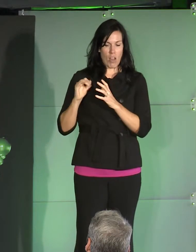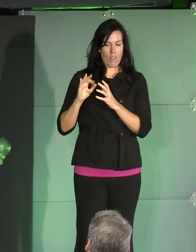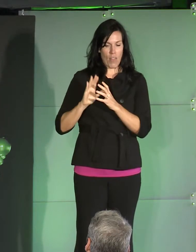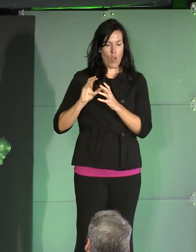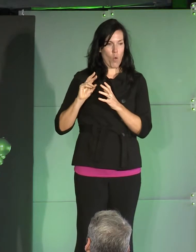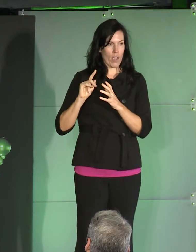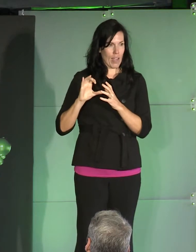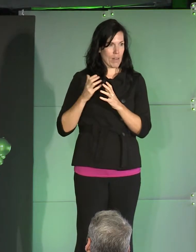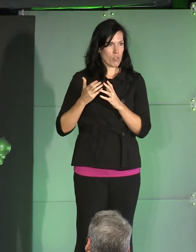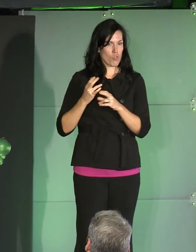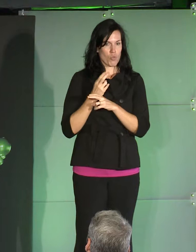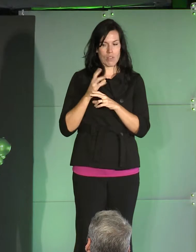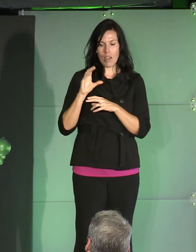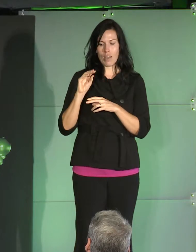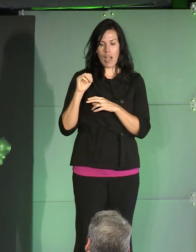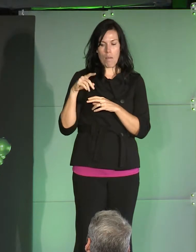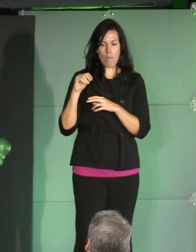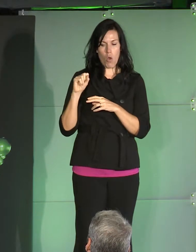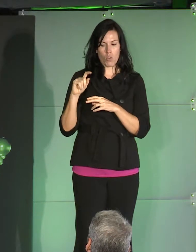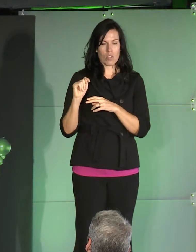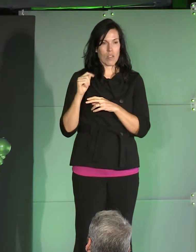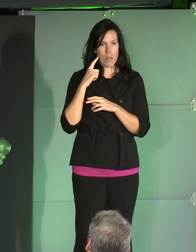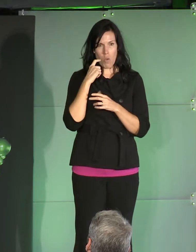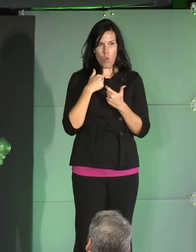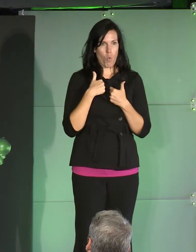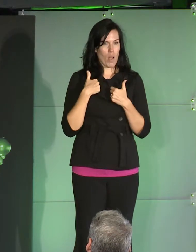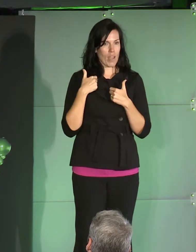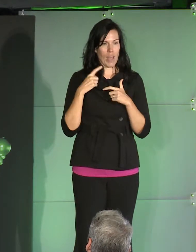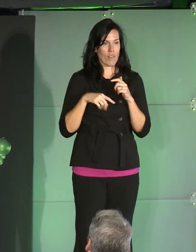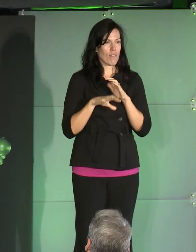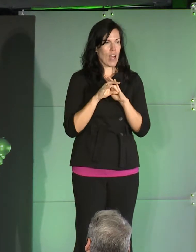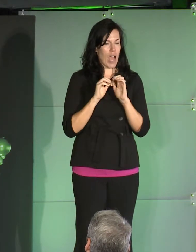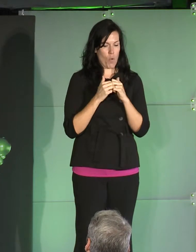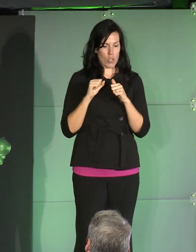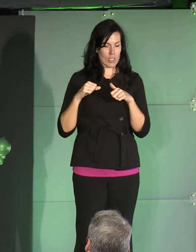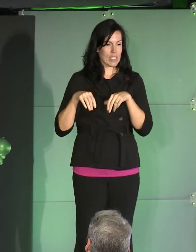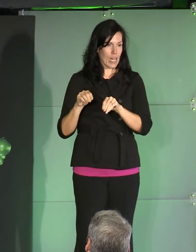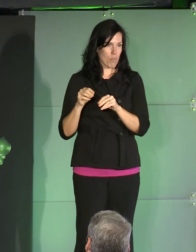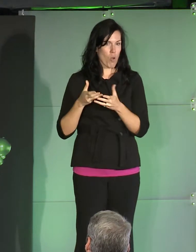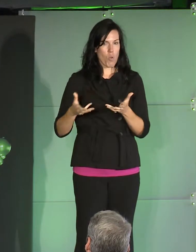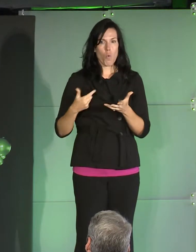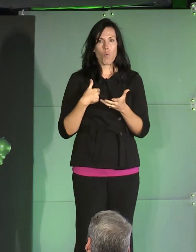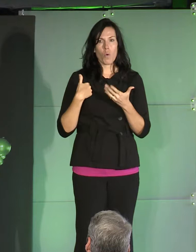as compost, because we haven't identified a way that they could be a sellable product, we still deliver them compost.